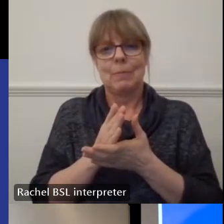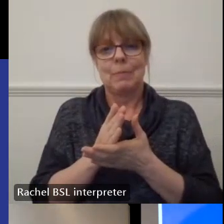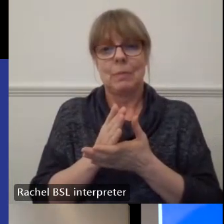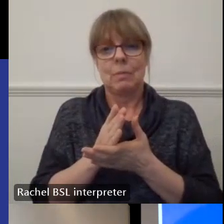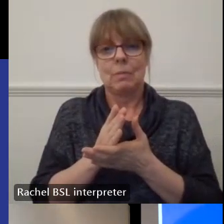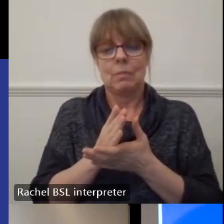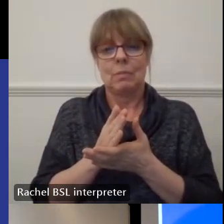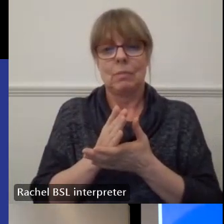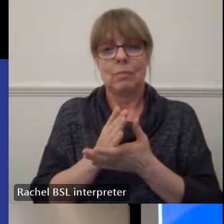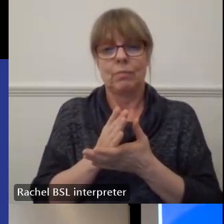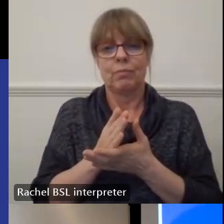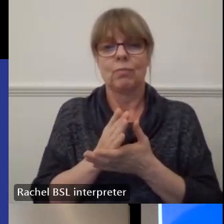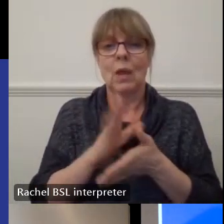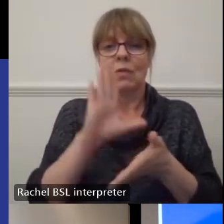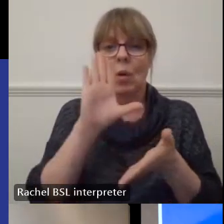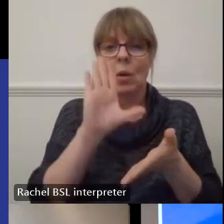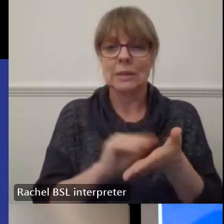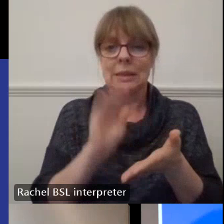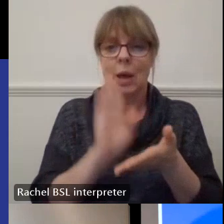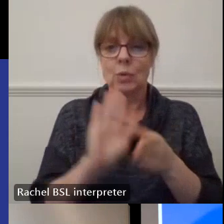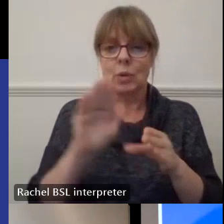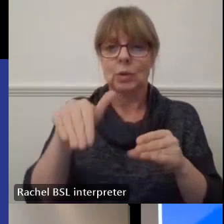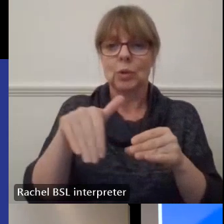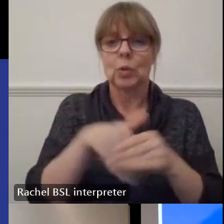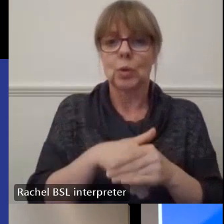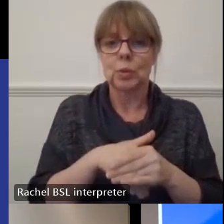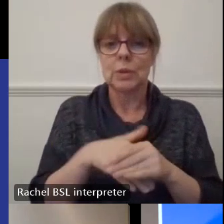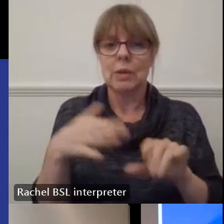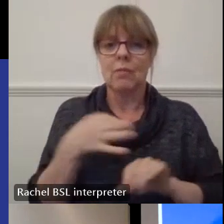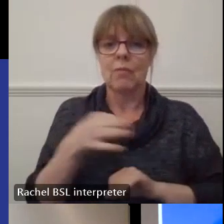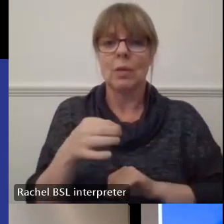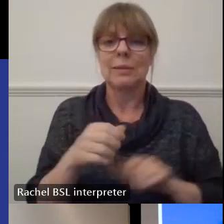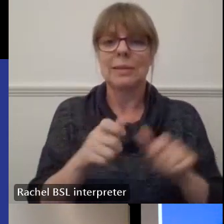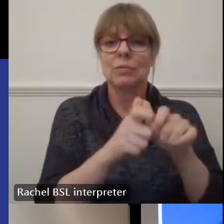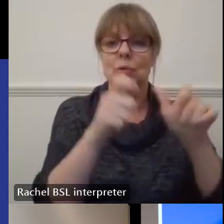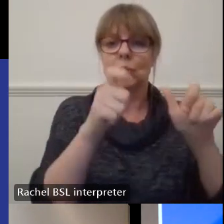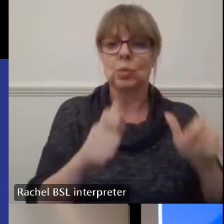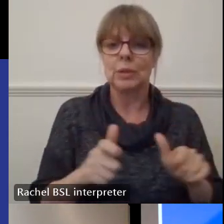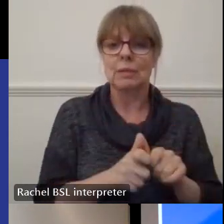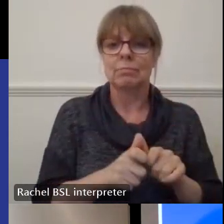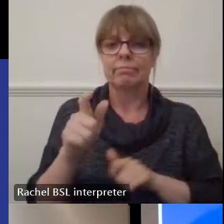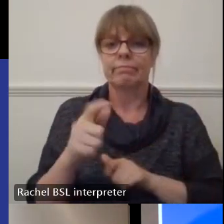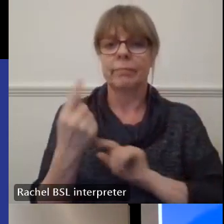sorry, download the Inclusive Volunteering Toolkit. Absolutely. Fill out the conference feedback form.